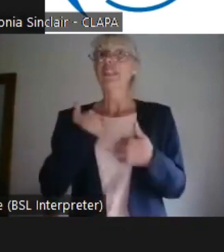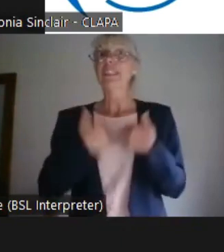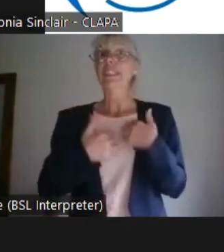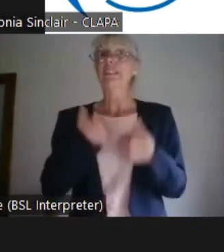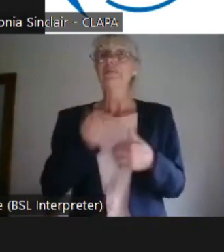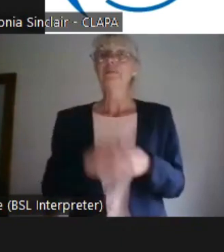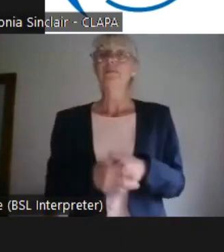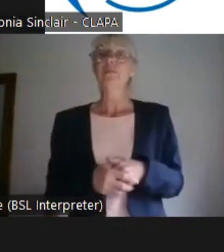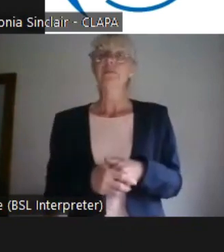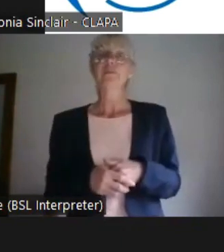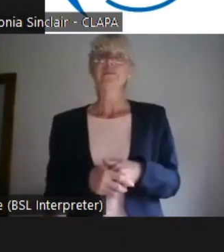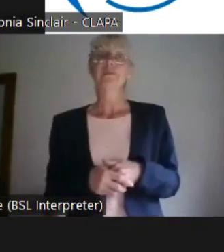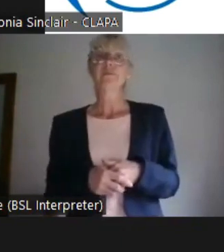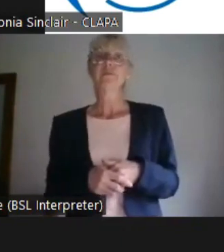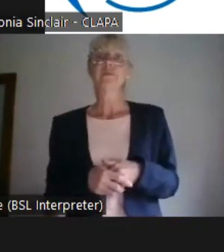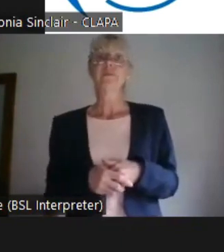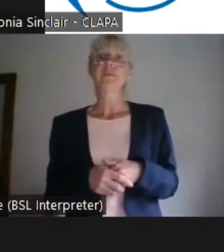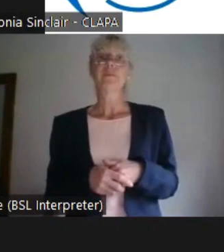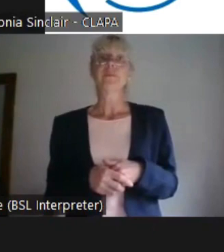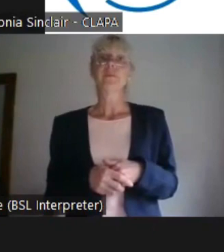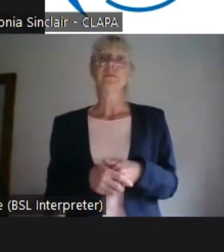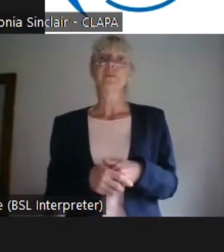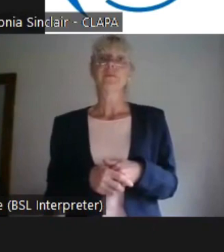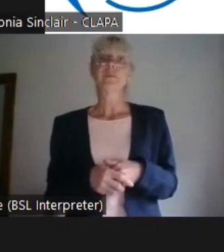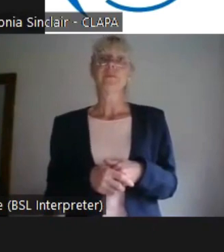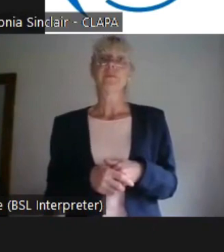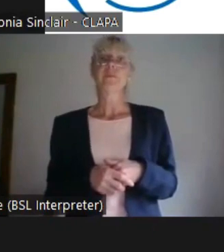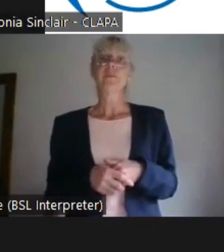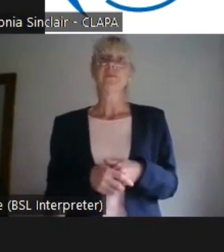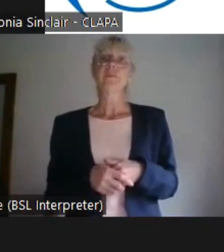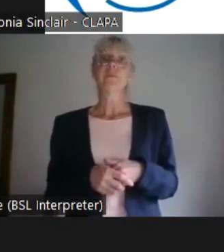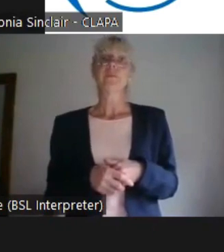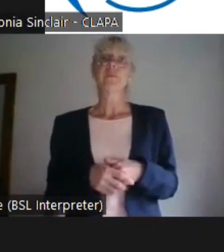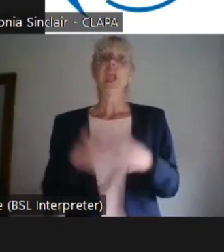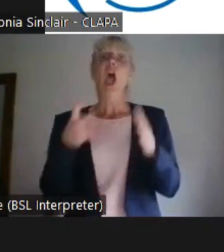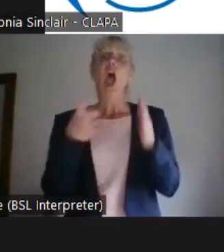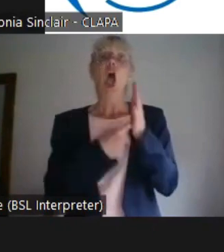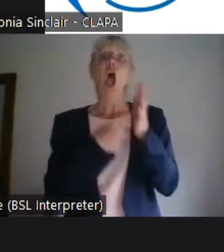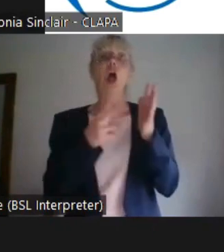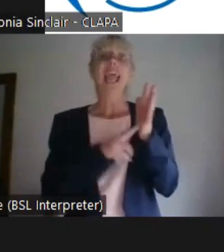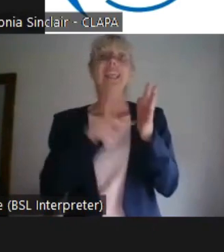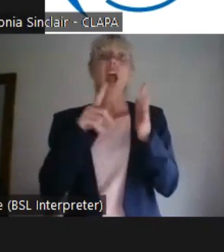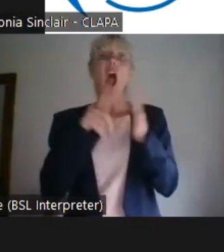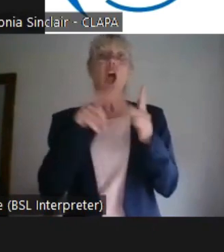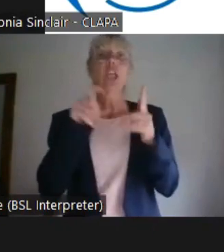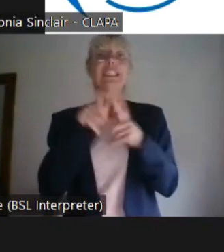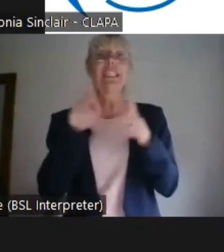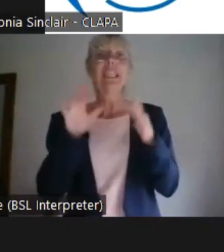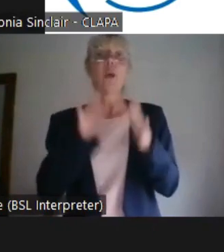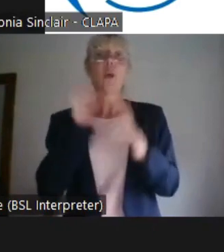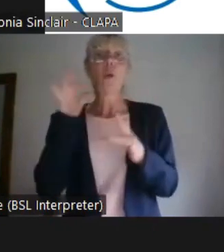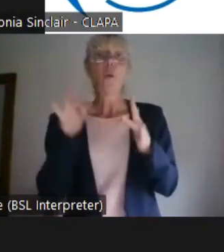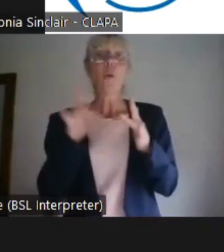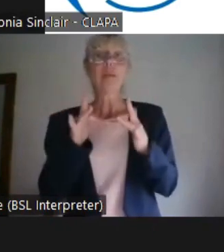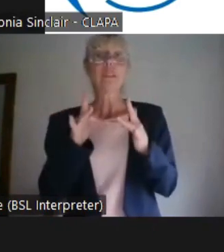um there is a section on the rnid website which is far better than it used to be